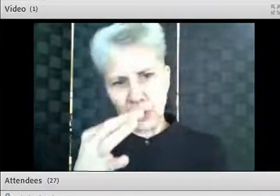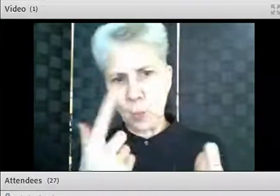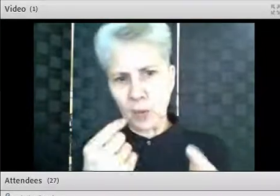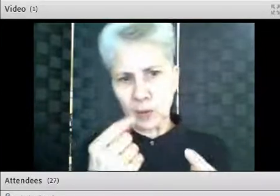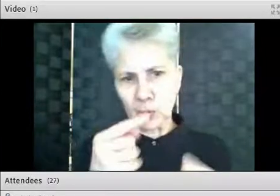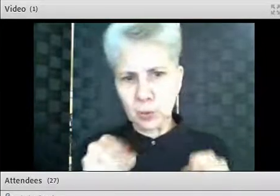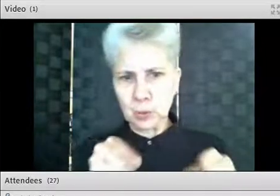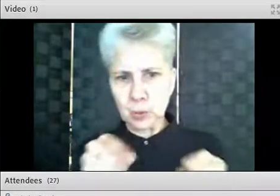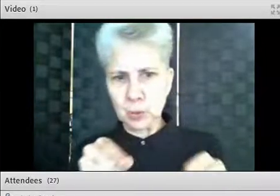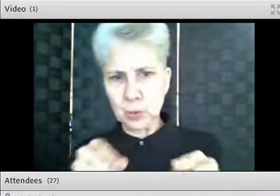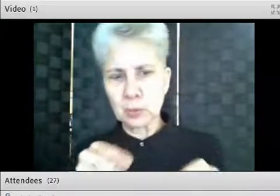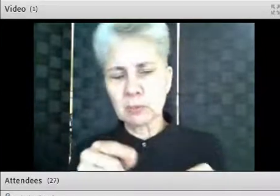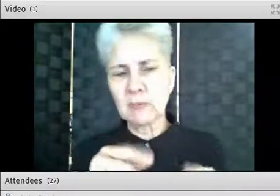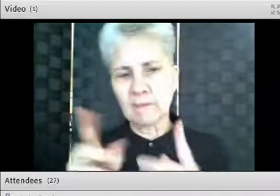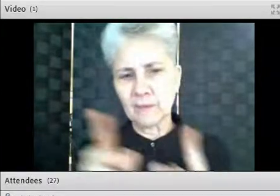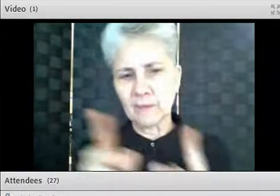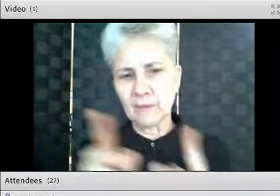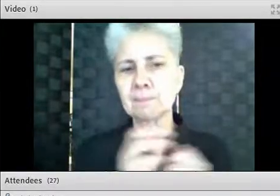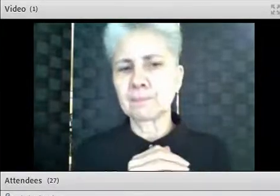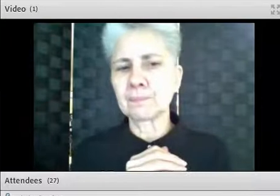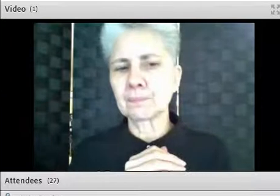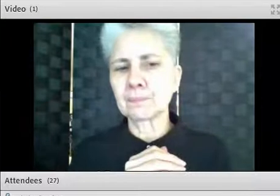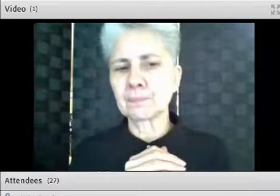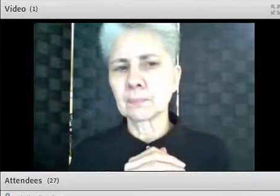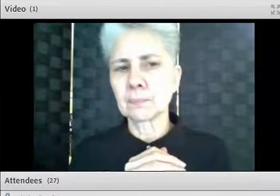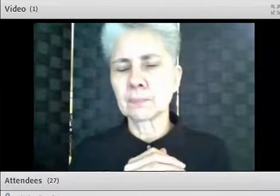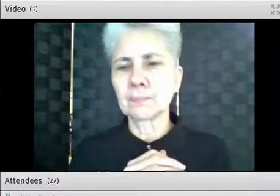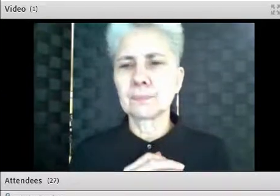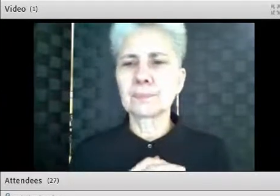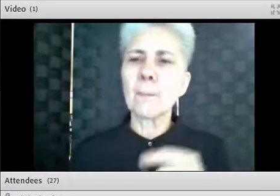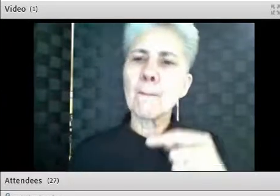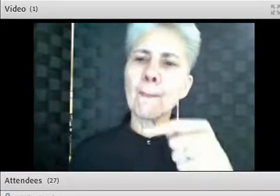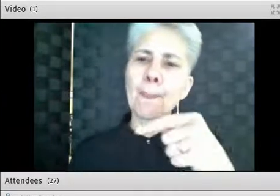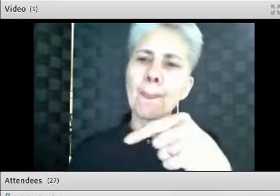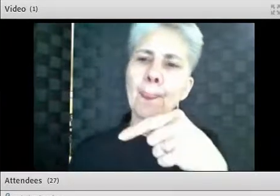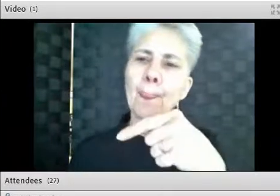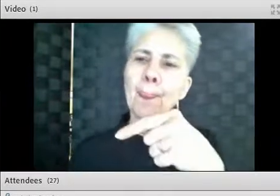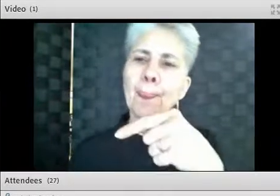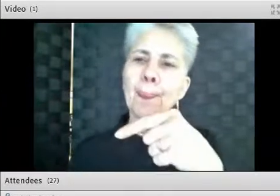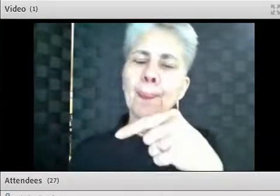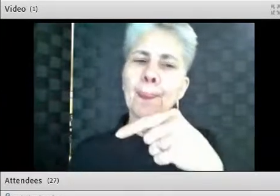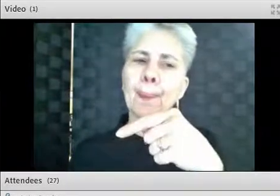Yeah. Okay. Awesome. So this is just...